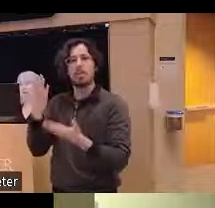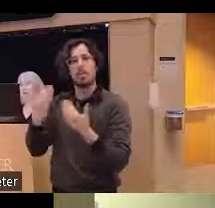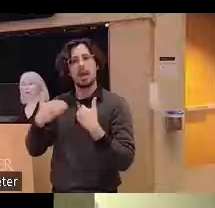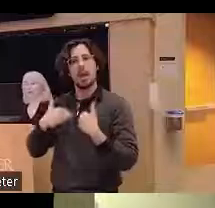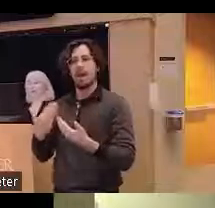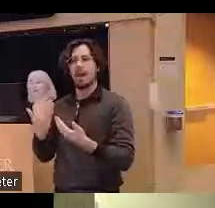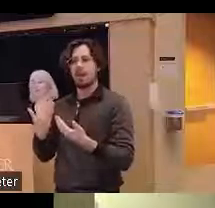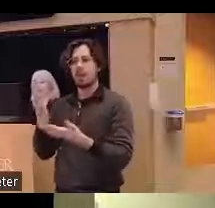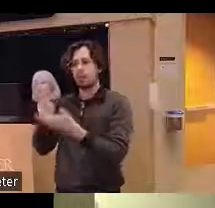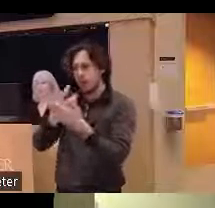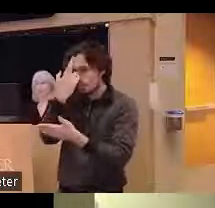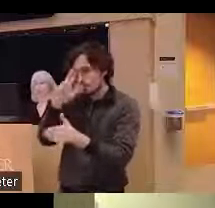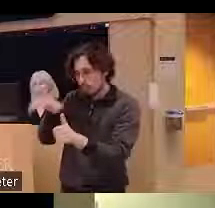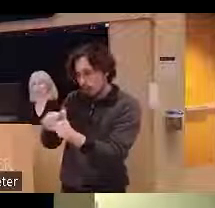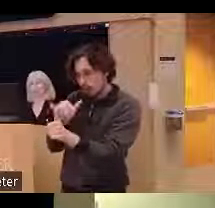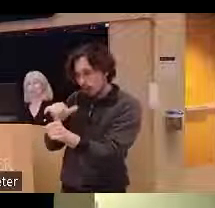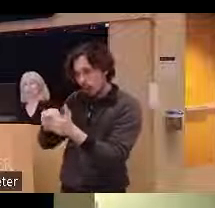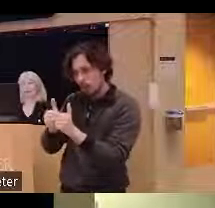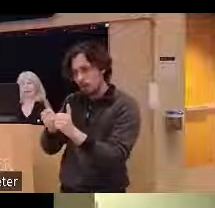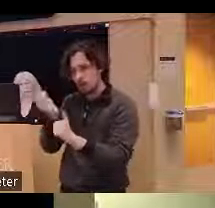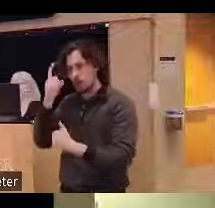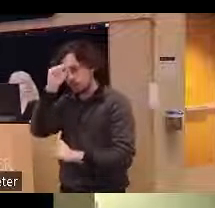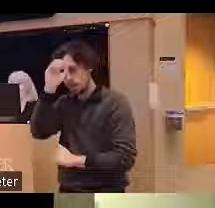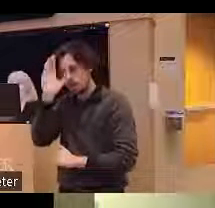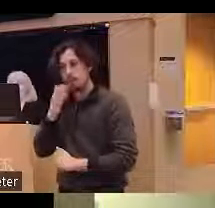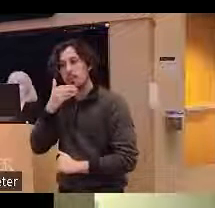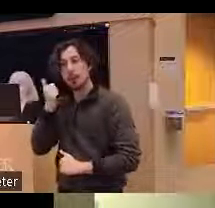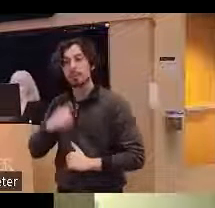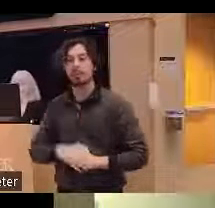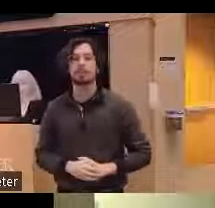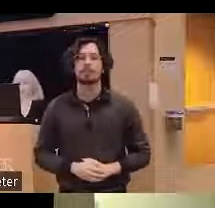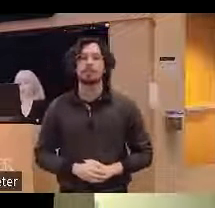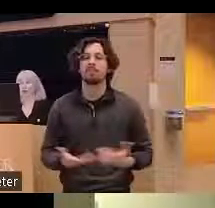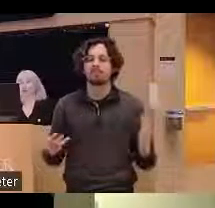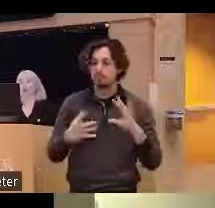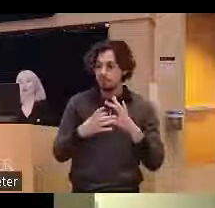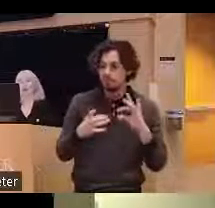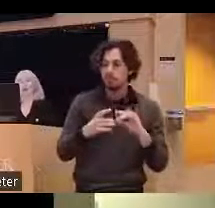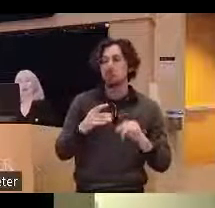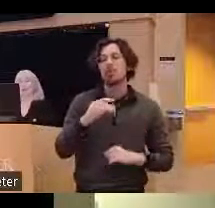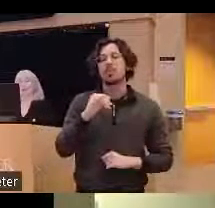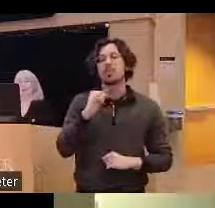to better understand schizophrenia now as a quick aside within the Jerusalem cohort we went back